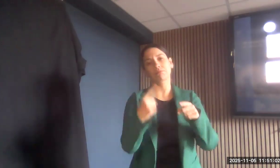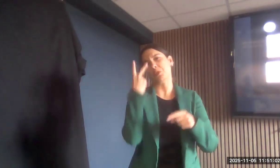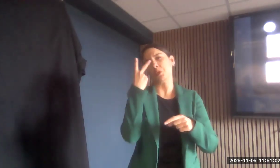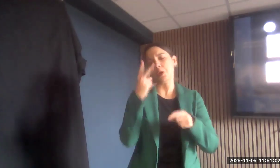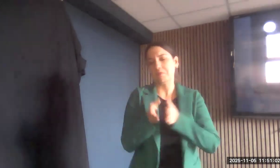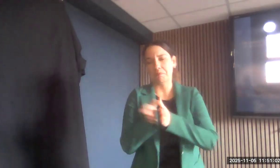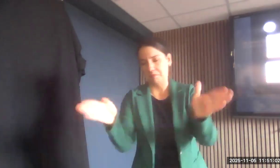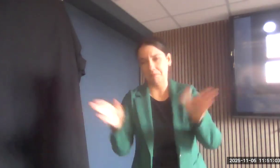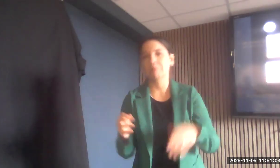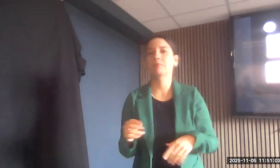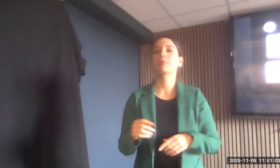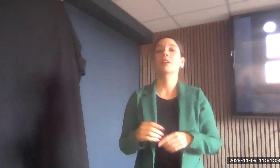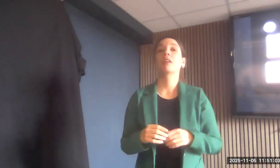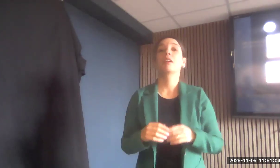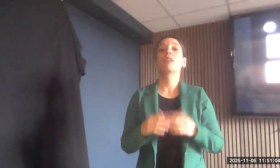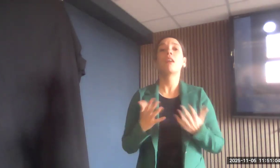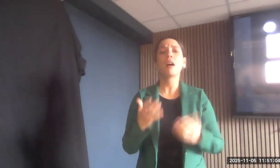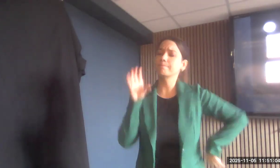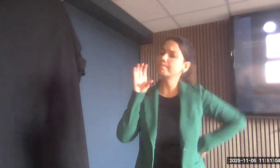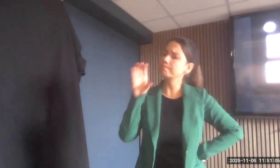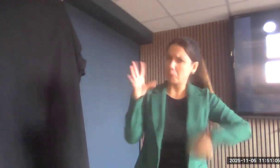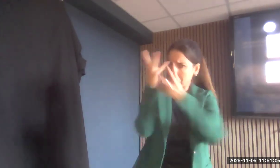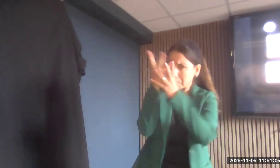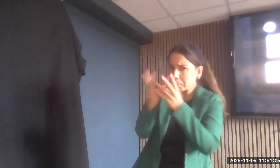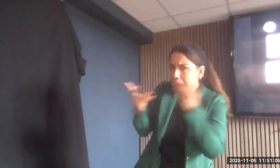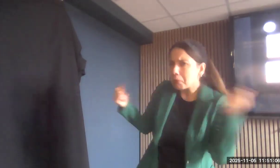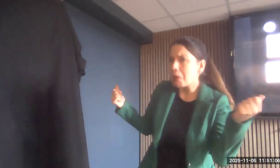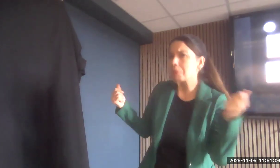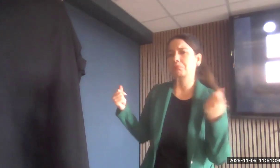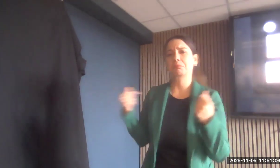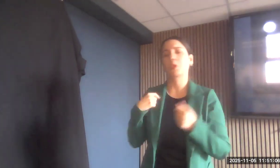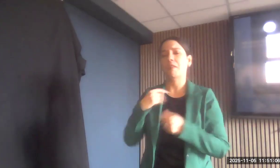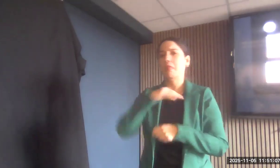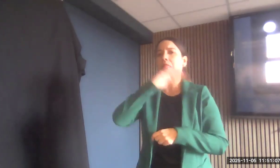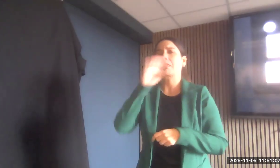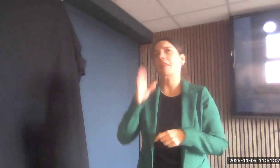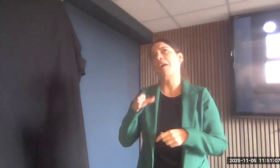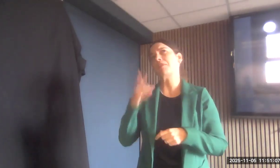text, but the current dictionary, again, there's more change. So, again, the sign AGAINST